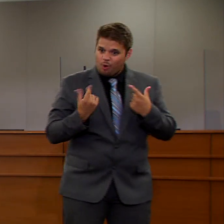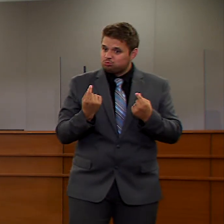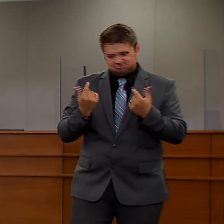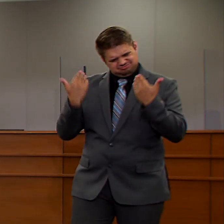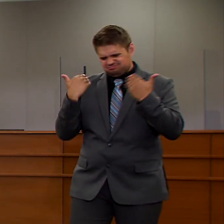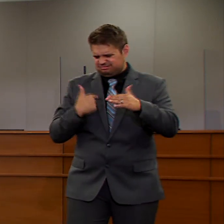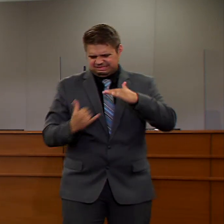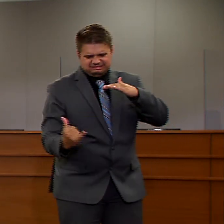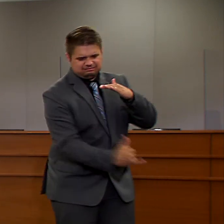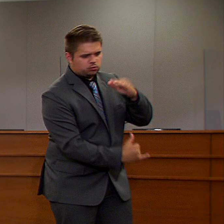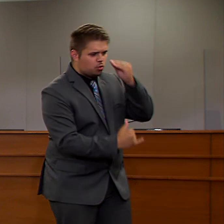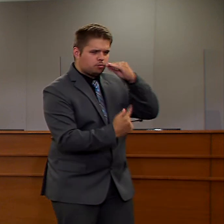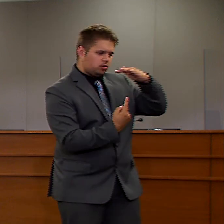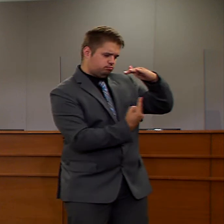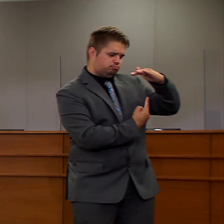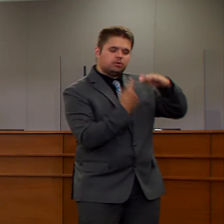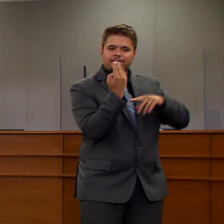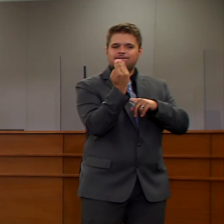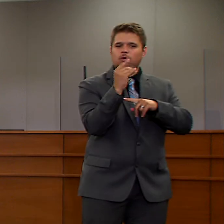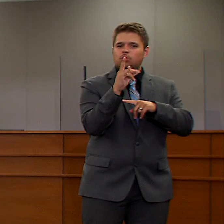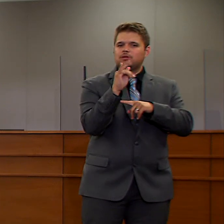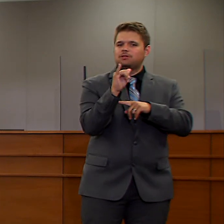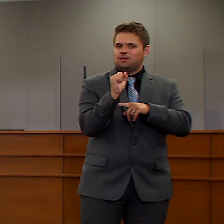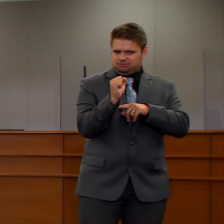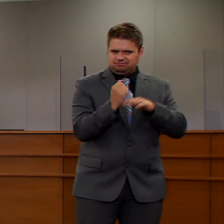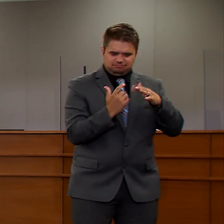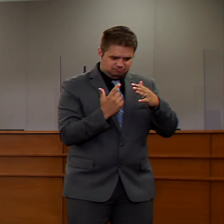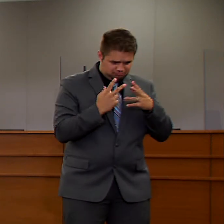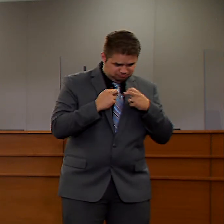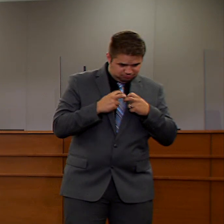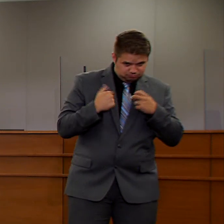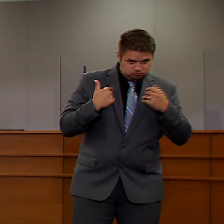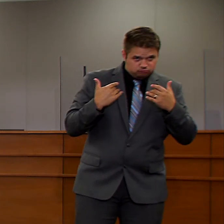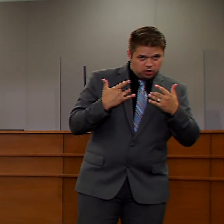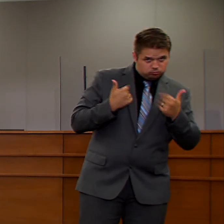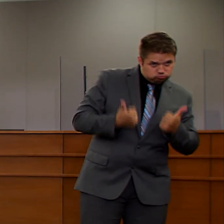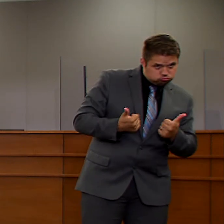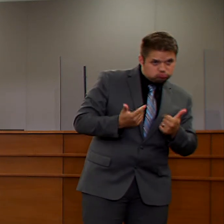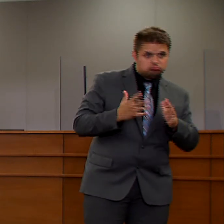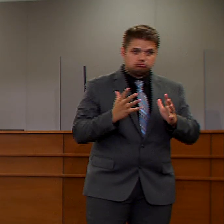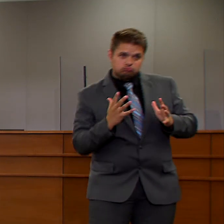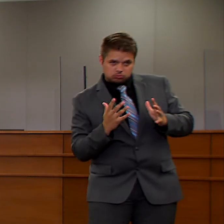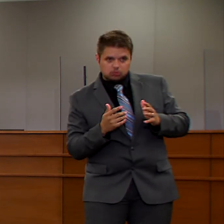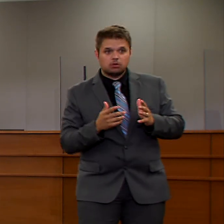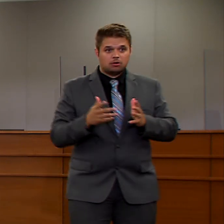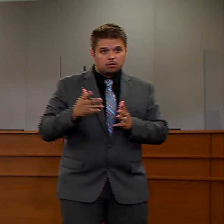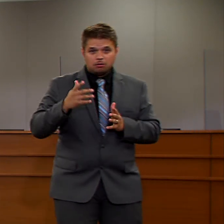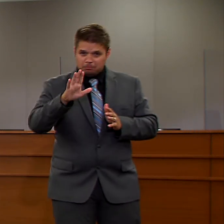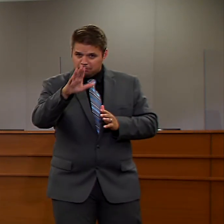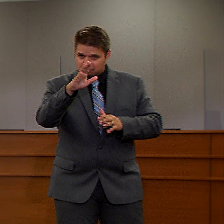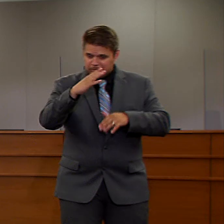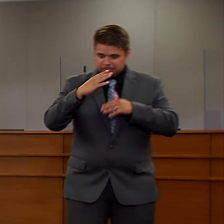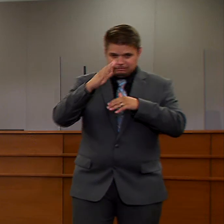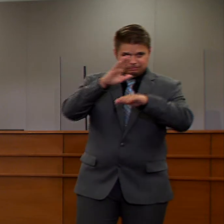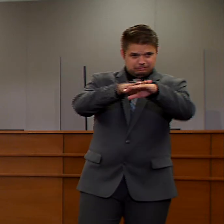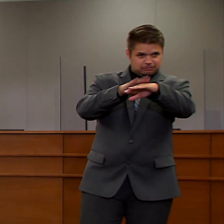Remember that you can feel fine and still have the virus and also be able to infect others with it.